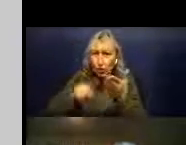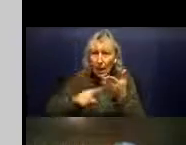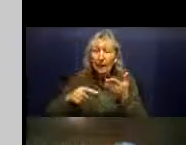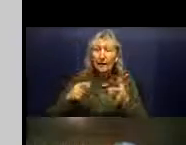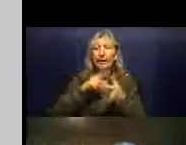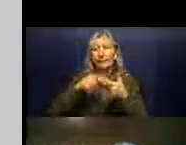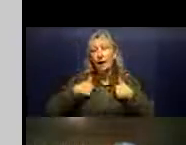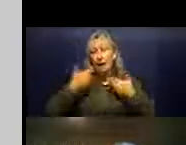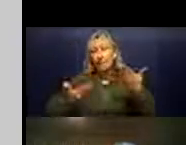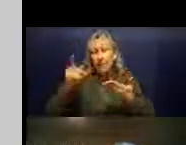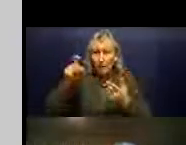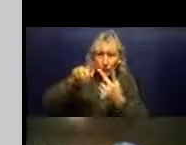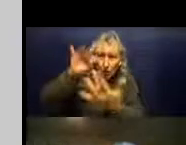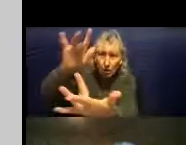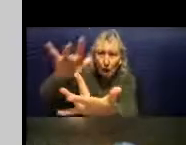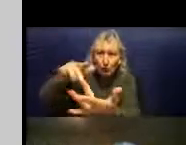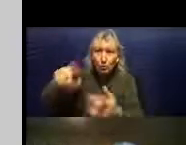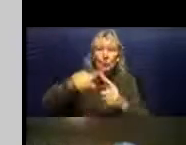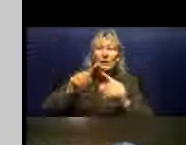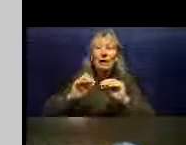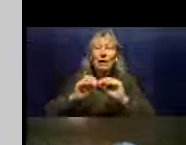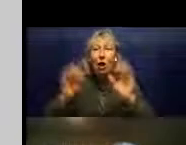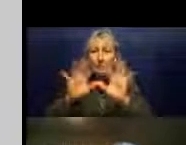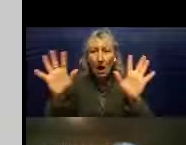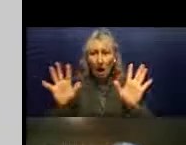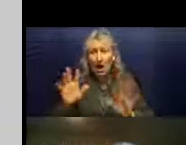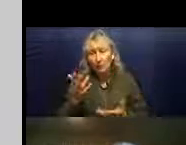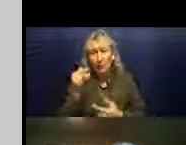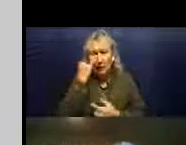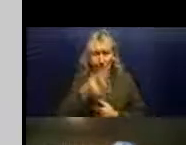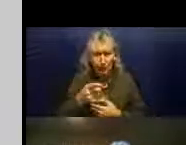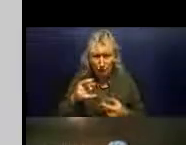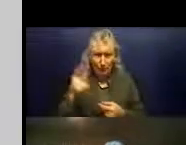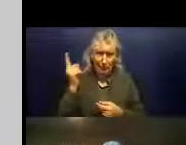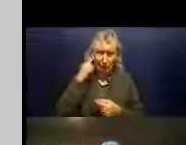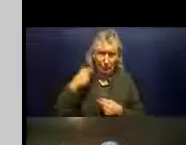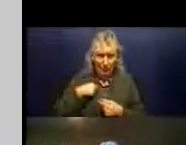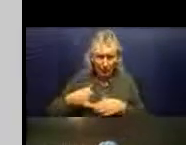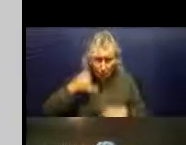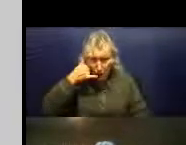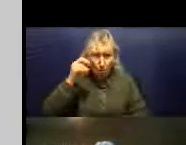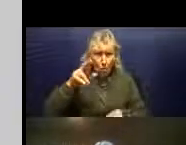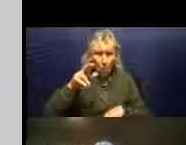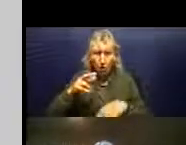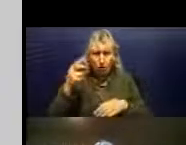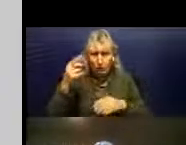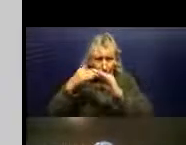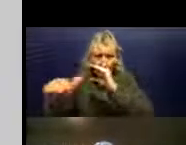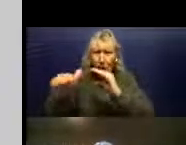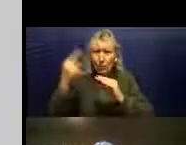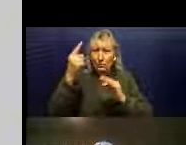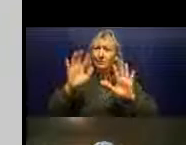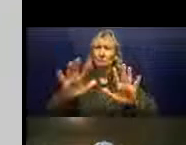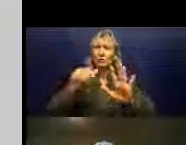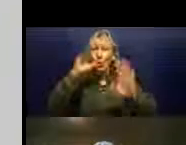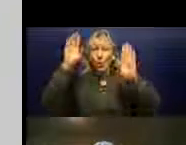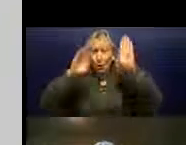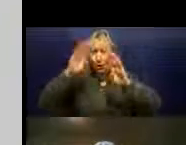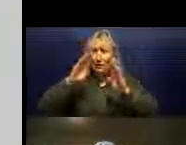Committee. If they need clarification they will contact me, and then I will contact you.